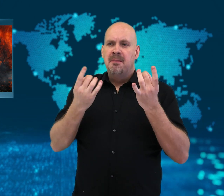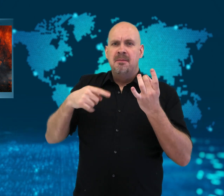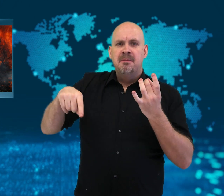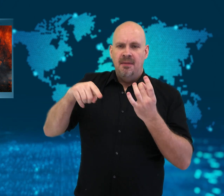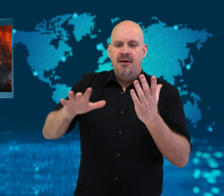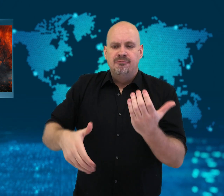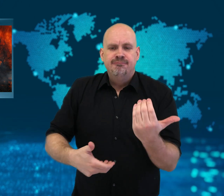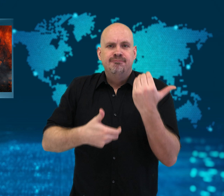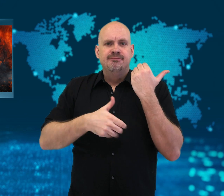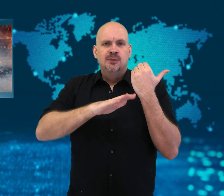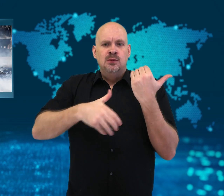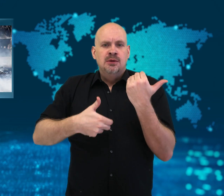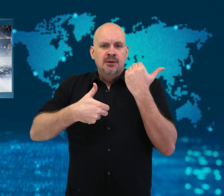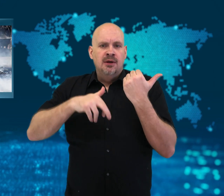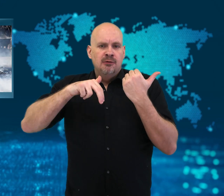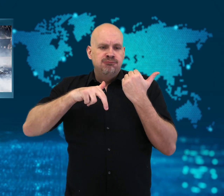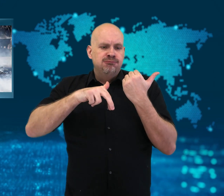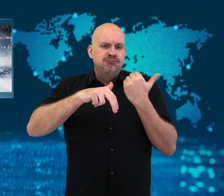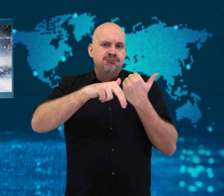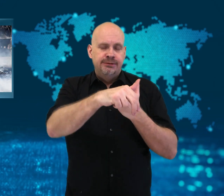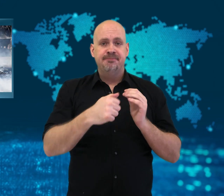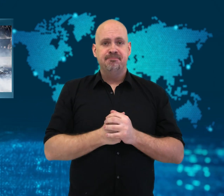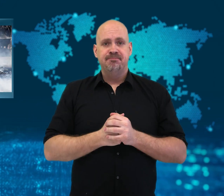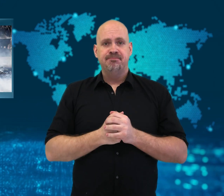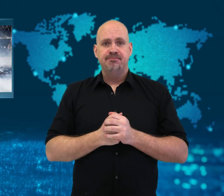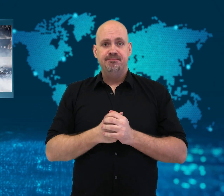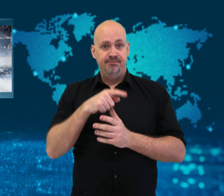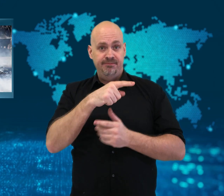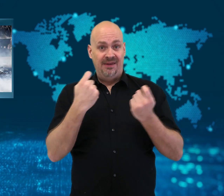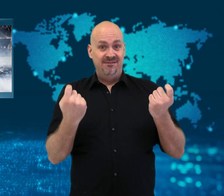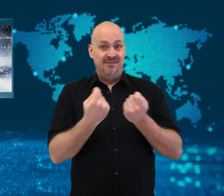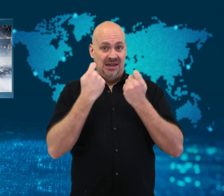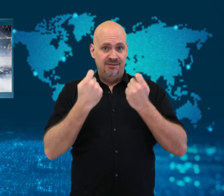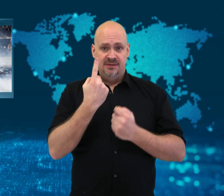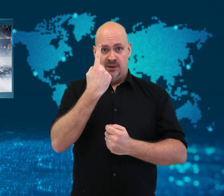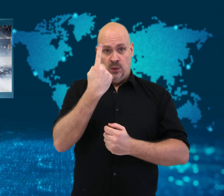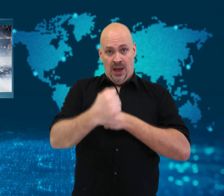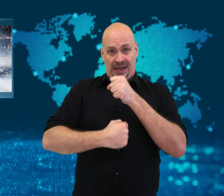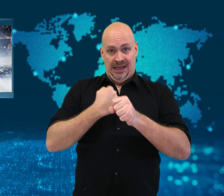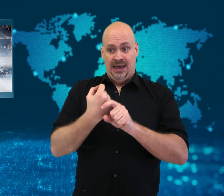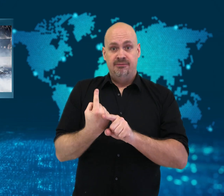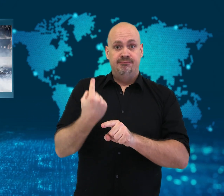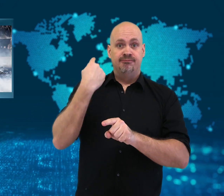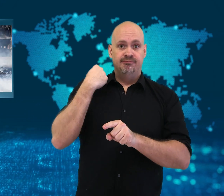This year, 1,000 participants were allowed to join.